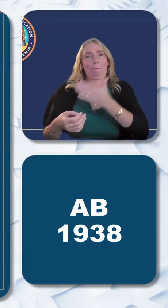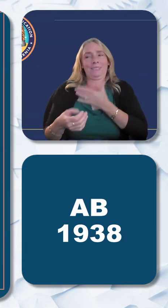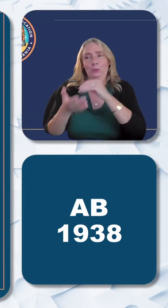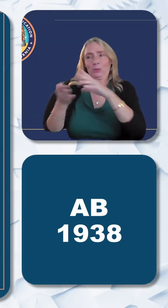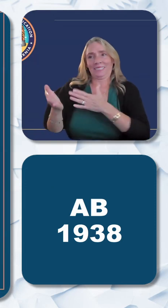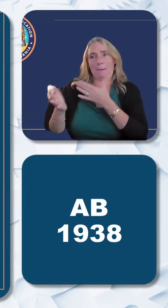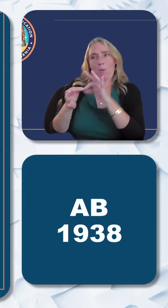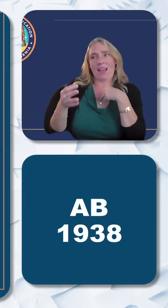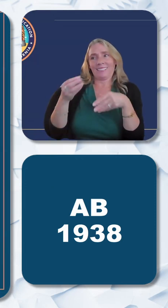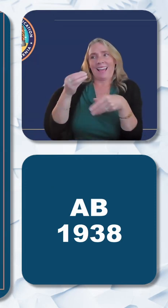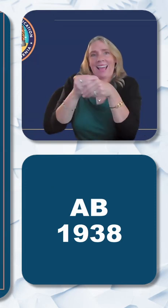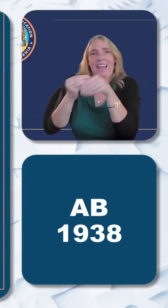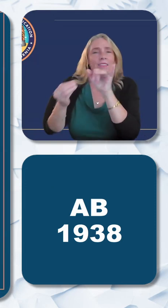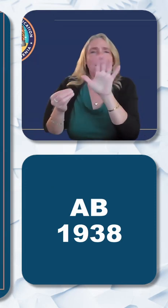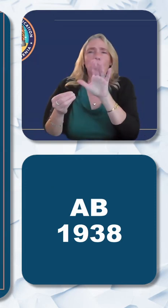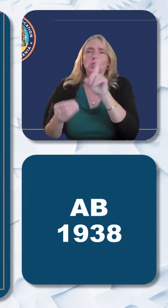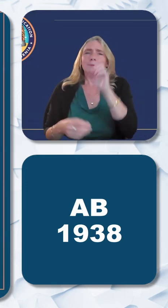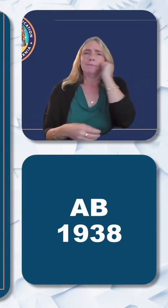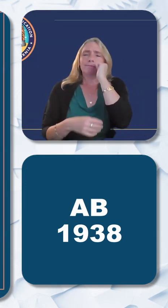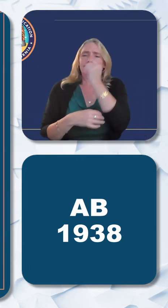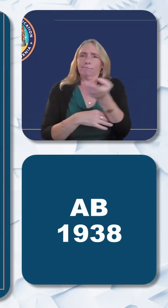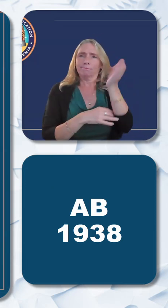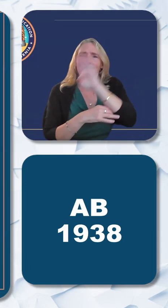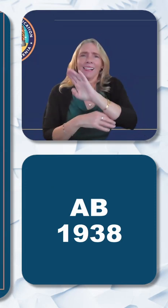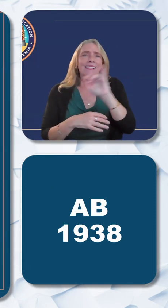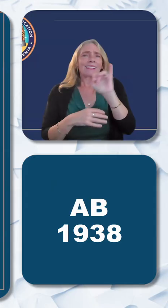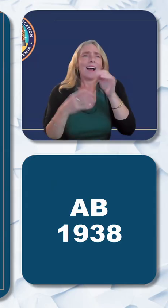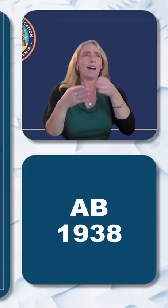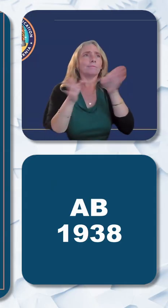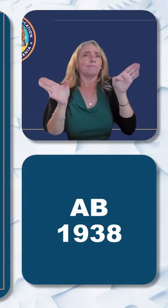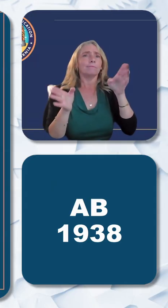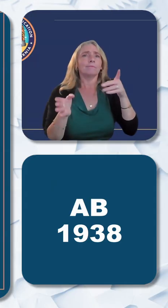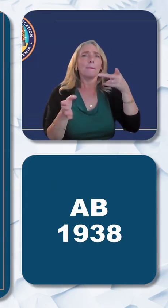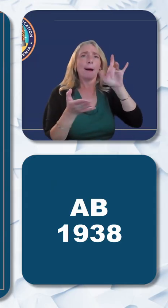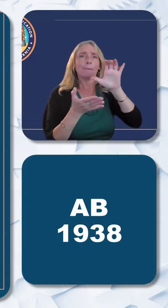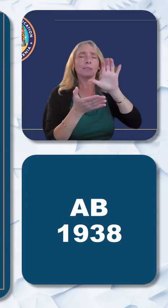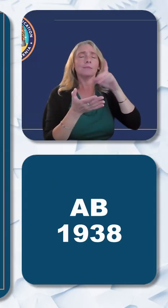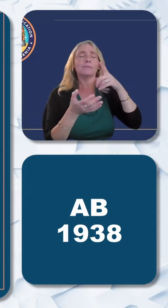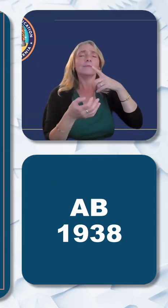right? And we it's not just for the sake of the student. It should be